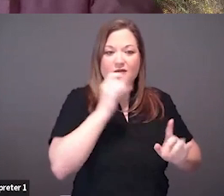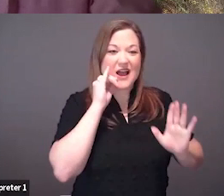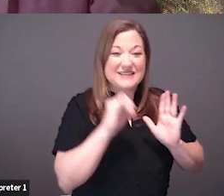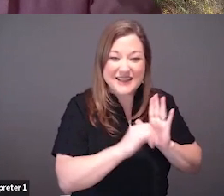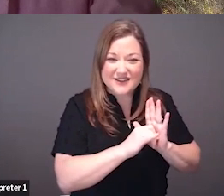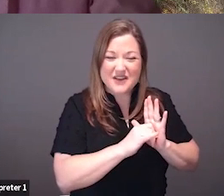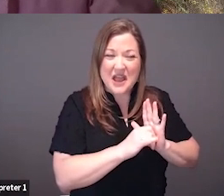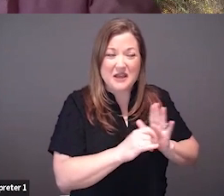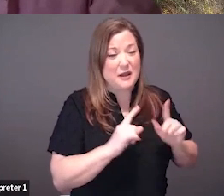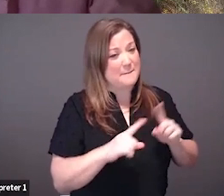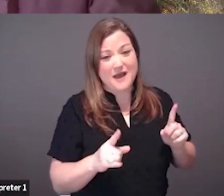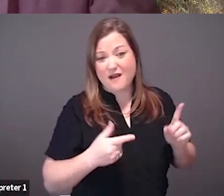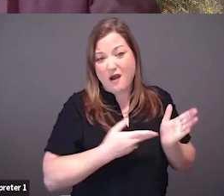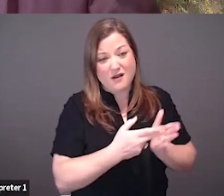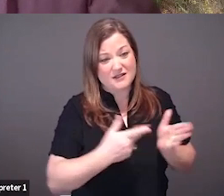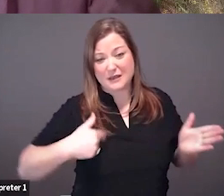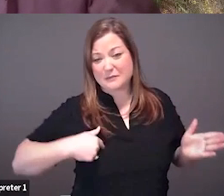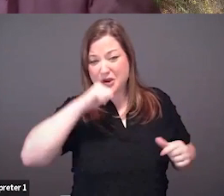I honestly don't recall. Probably.